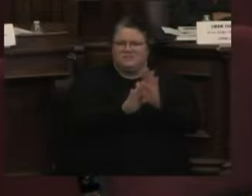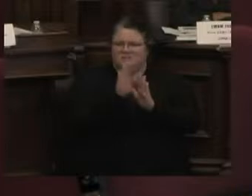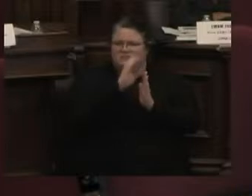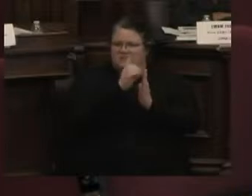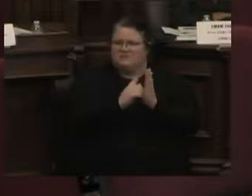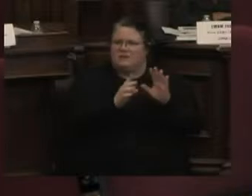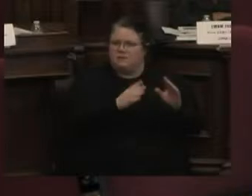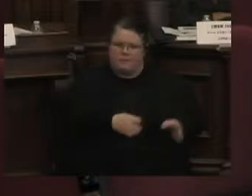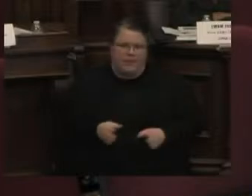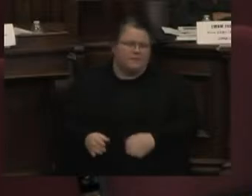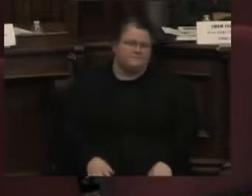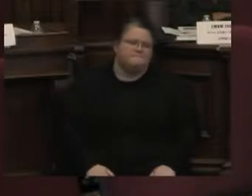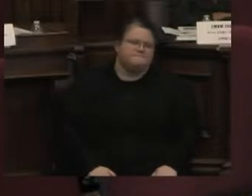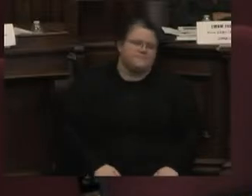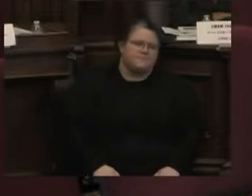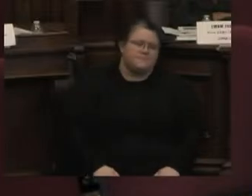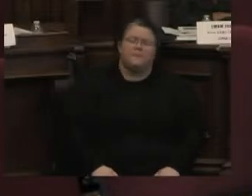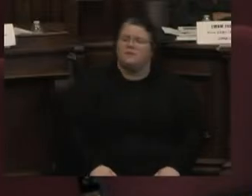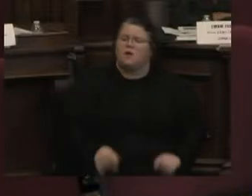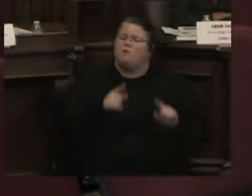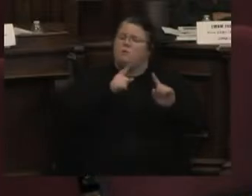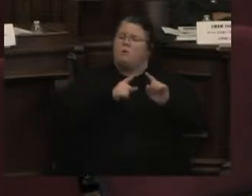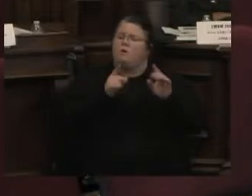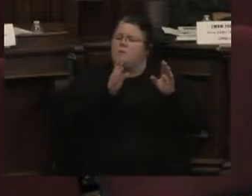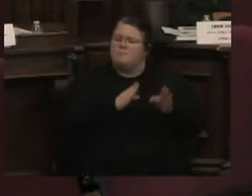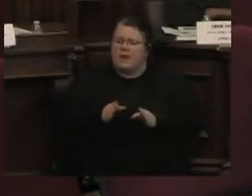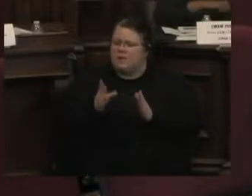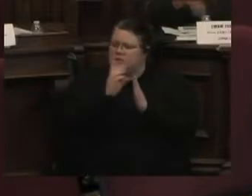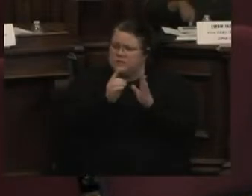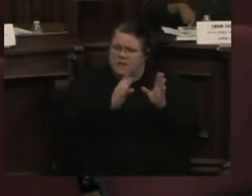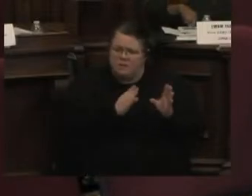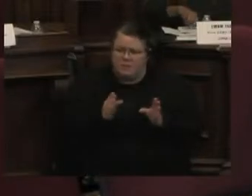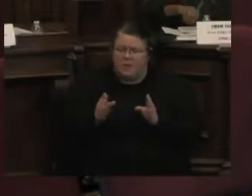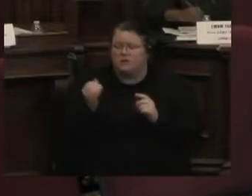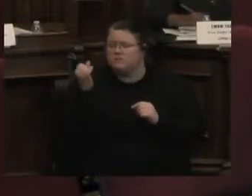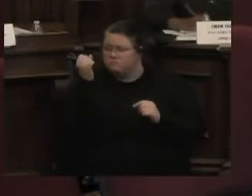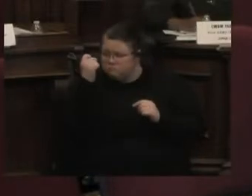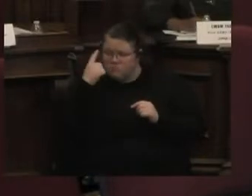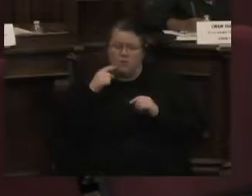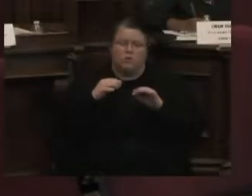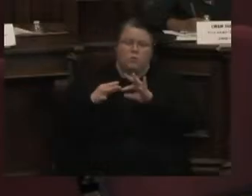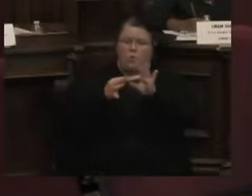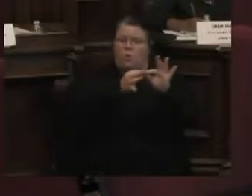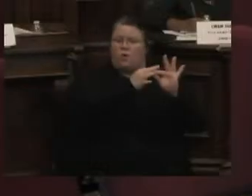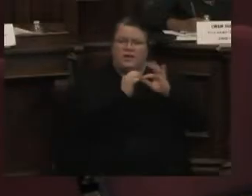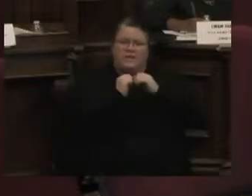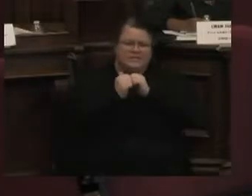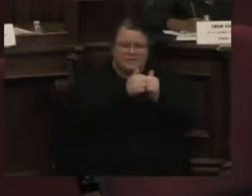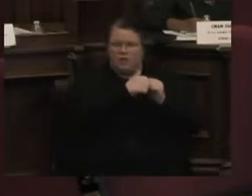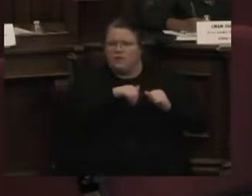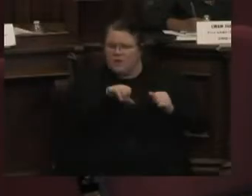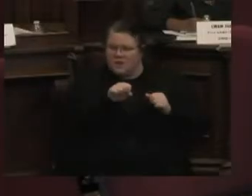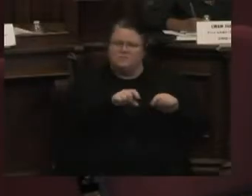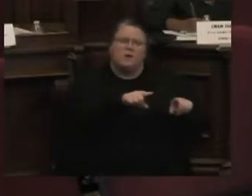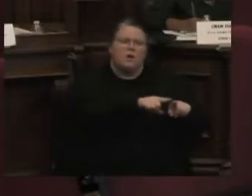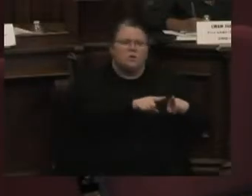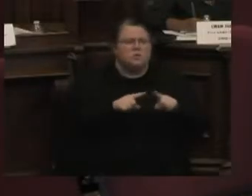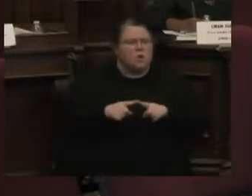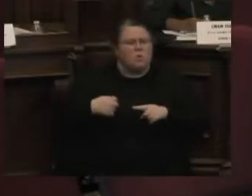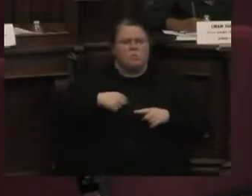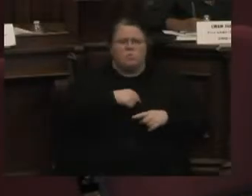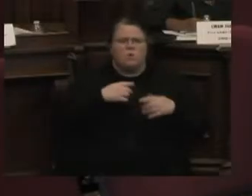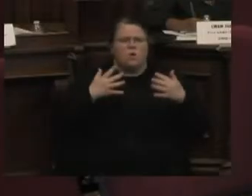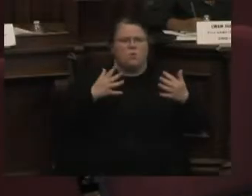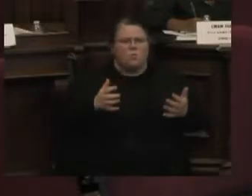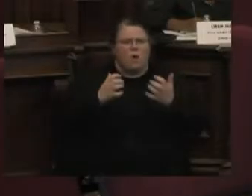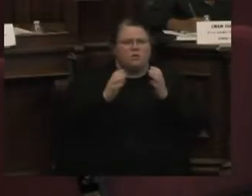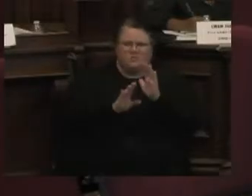so that we can formulate a plan